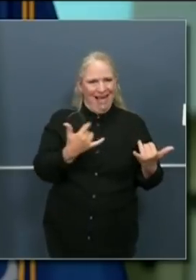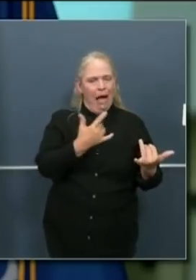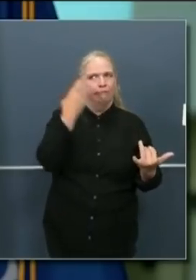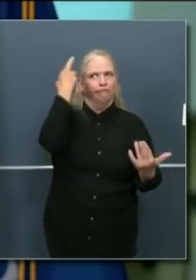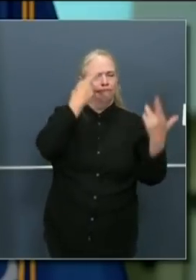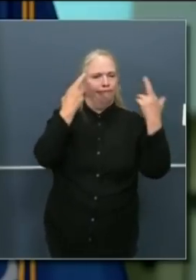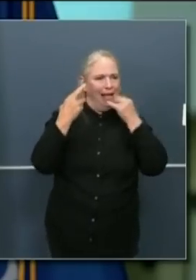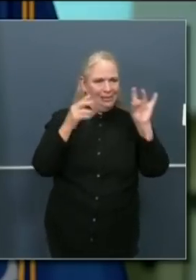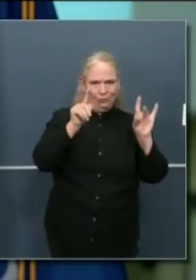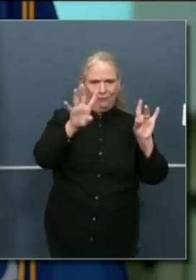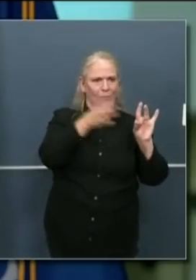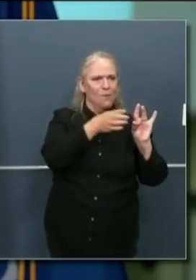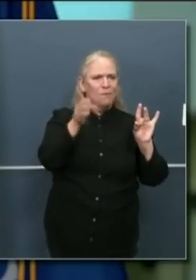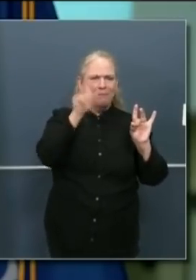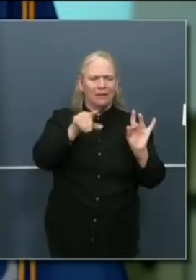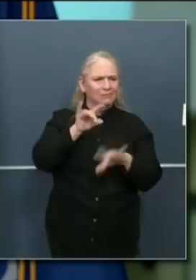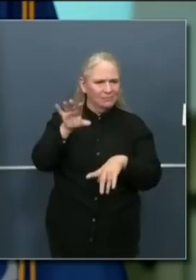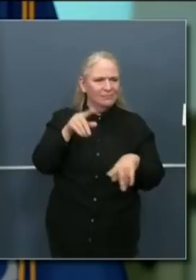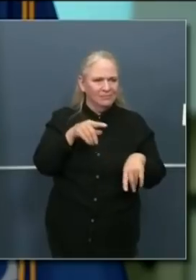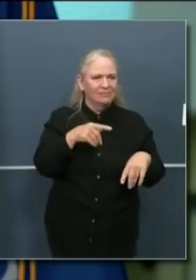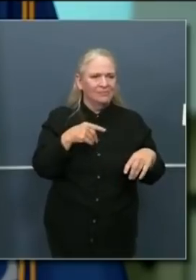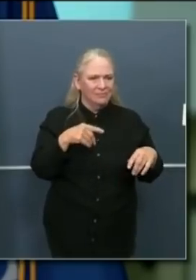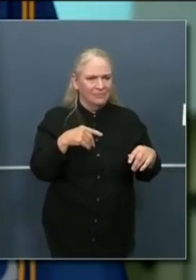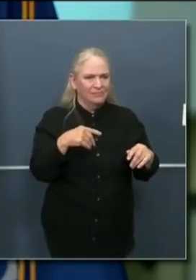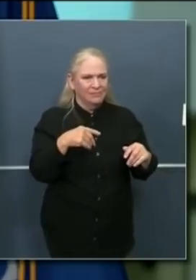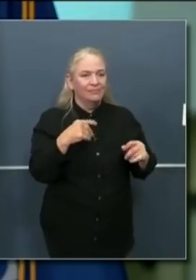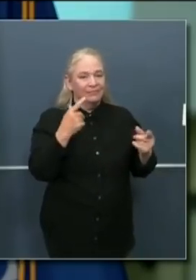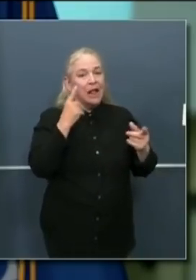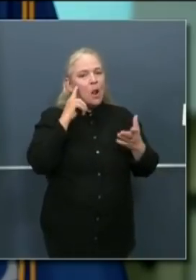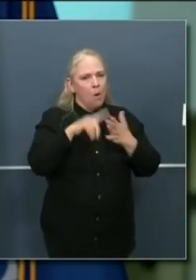TESTED AND GETTING YOUNGER AND YOUNGER. WHEN YOU STACK THOSE TOGETHER,